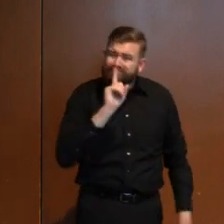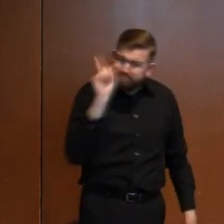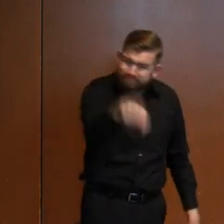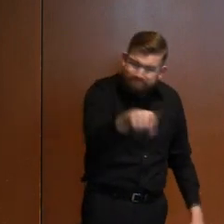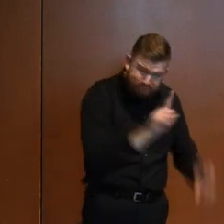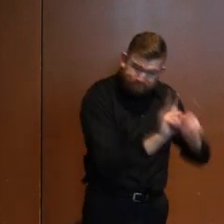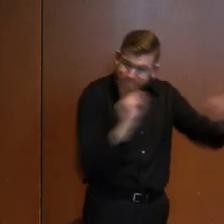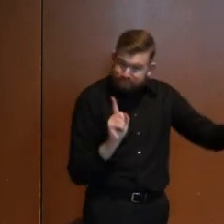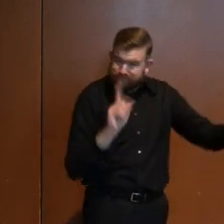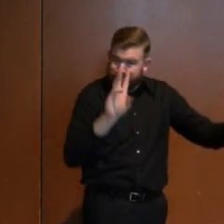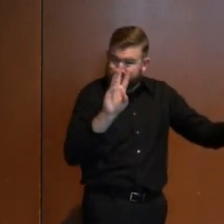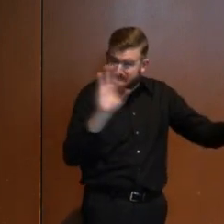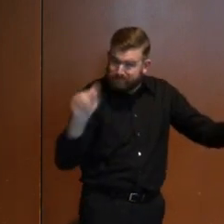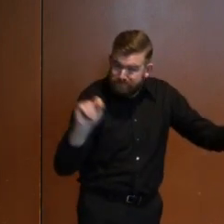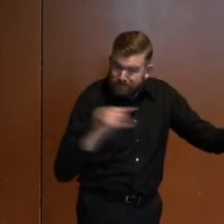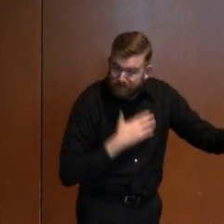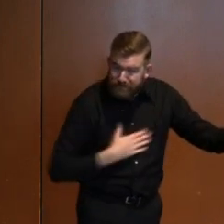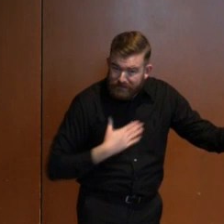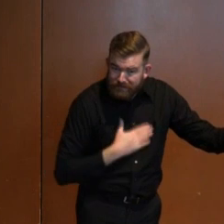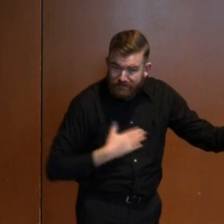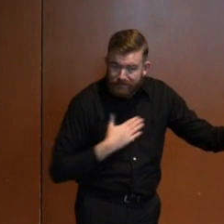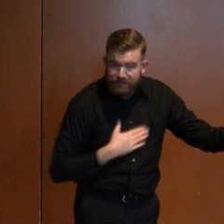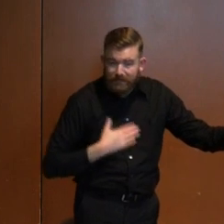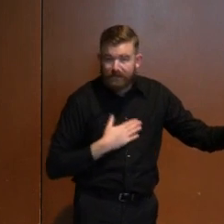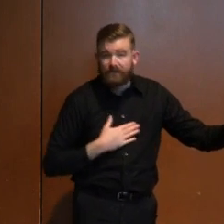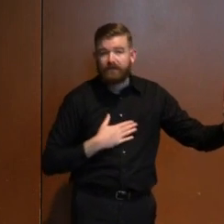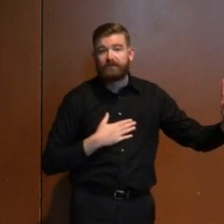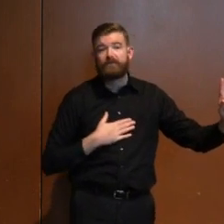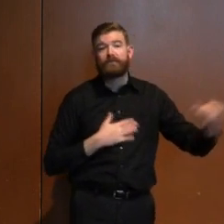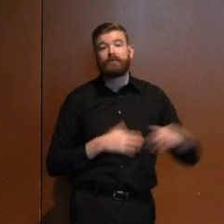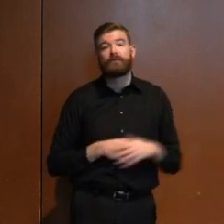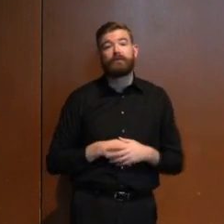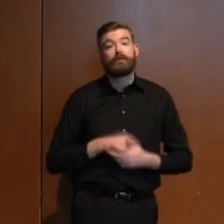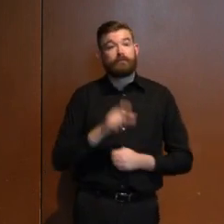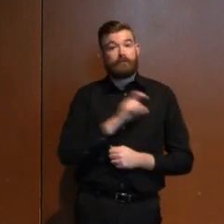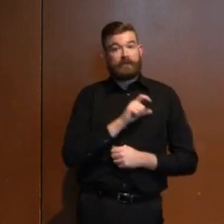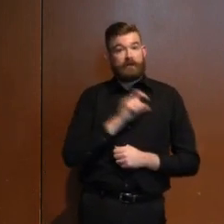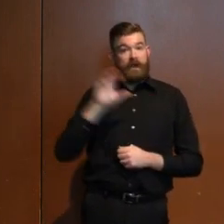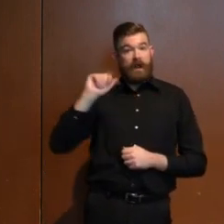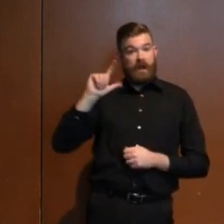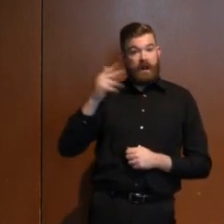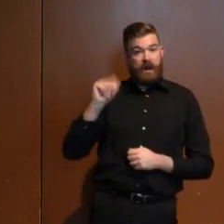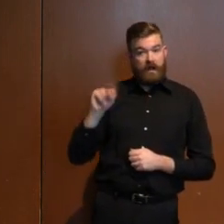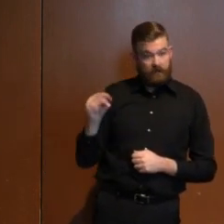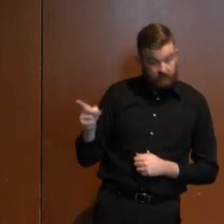HEALTH AND SAFETY AND TO GIVE US A BETTER CHANCE OF SLOWING THE SPREAD OF CORONAVIRUS.